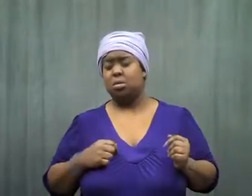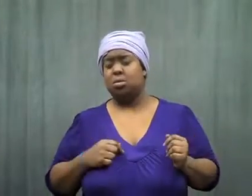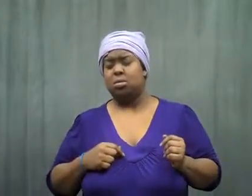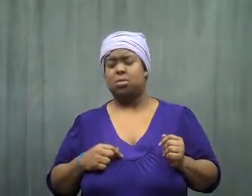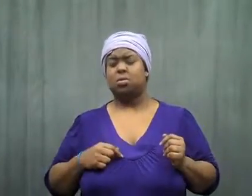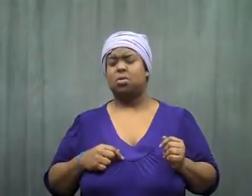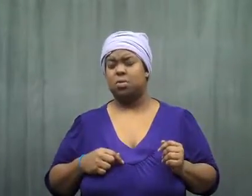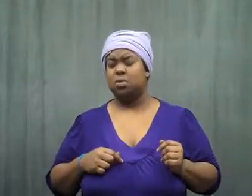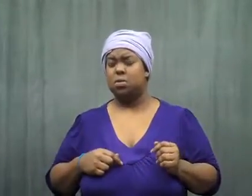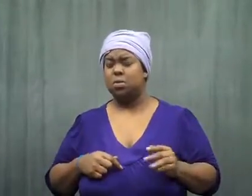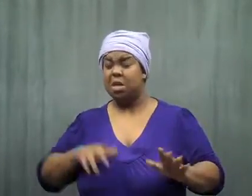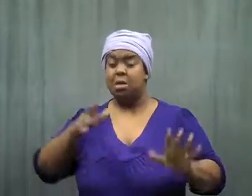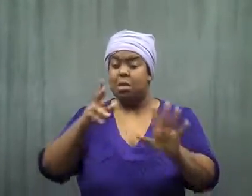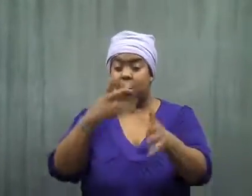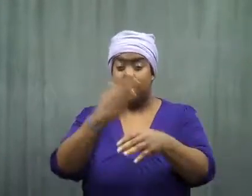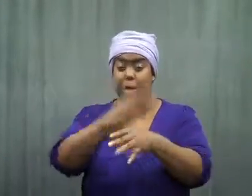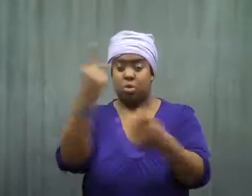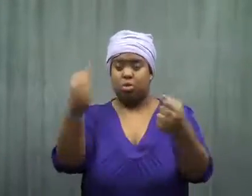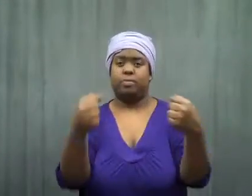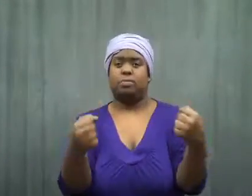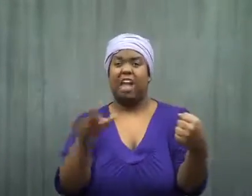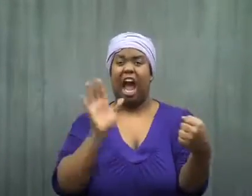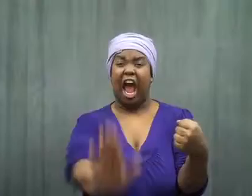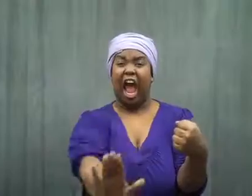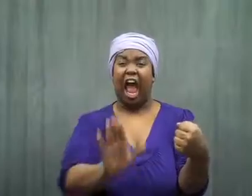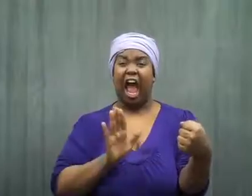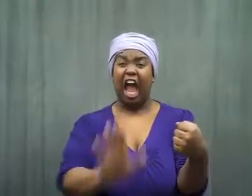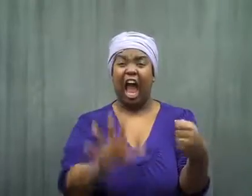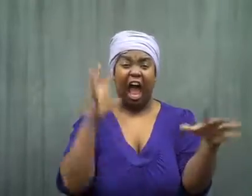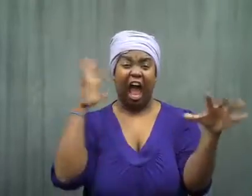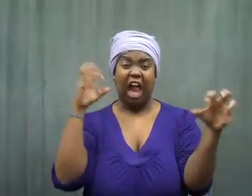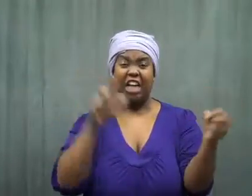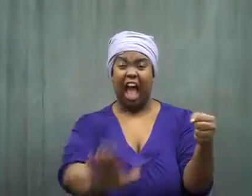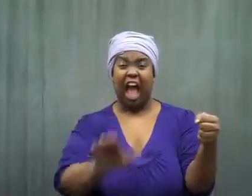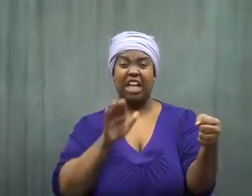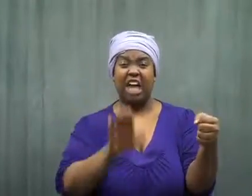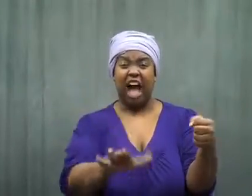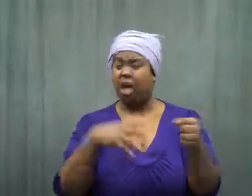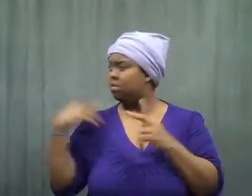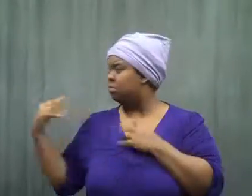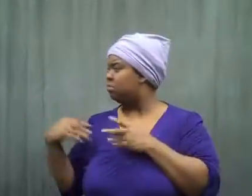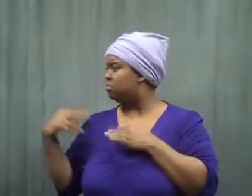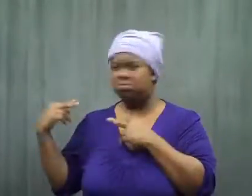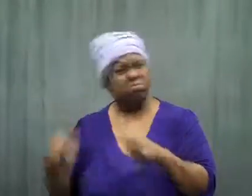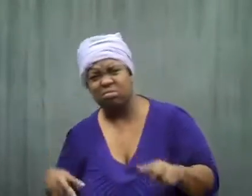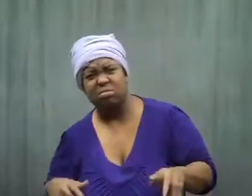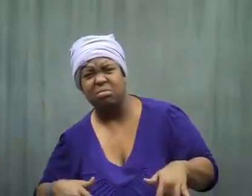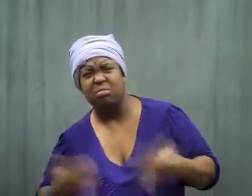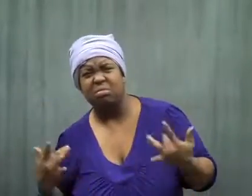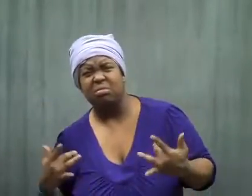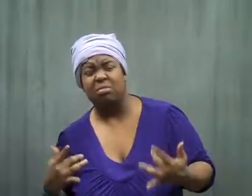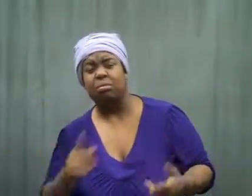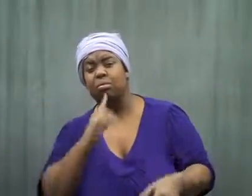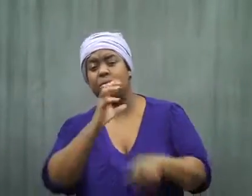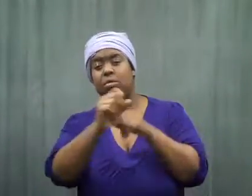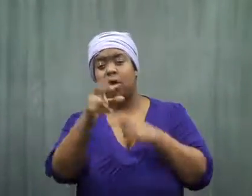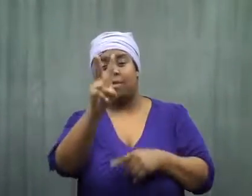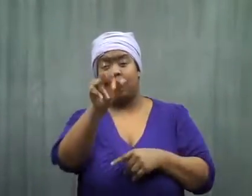The bus started honking his horn. We looked at each other. What's up with that?